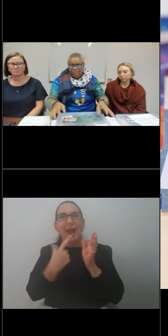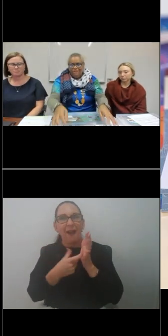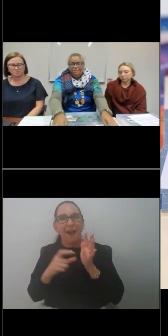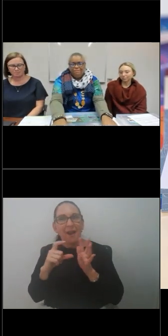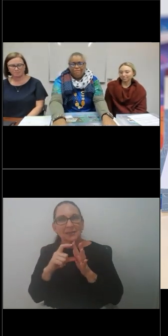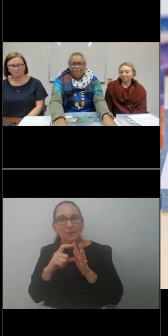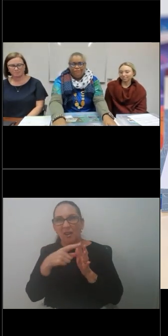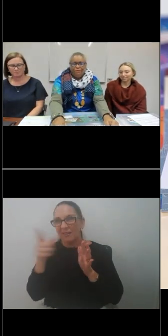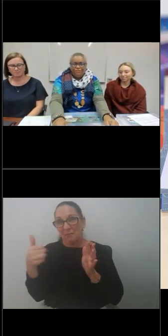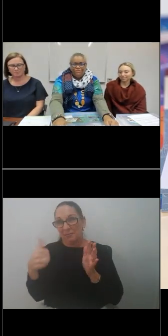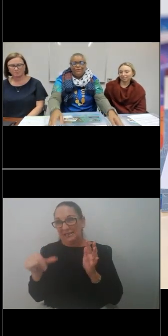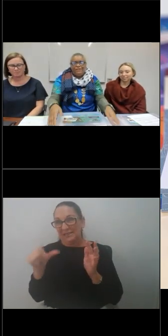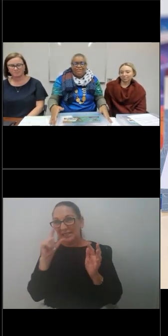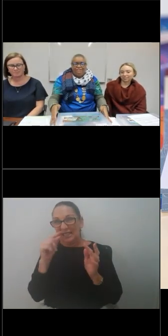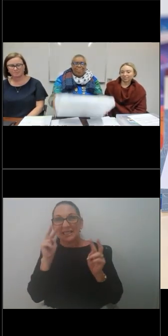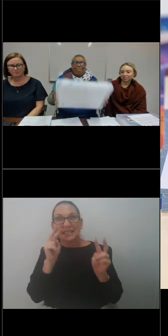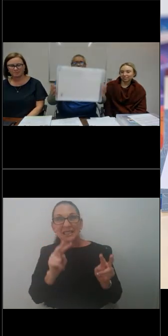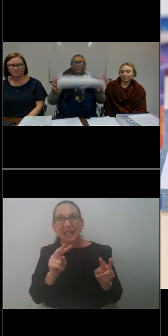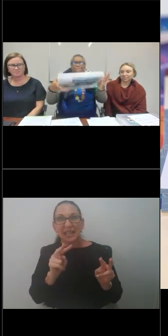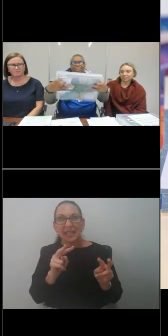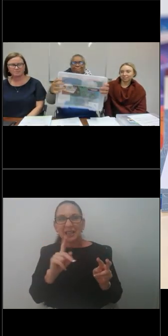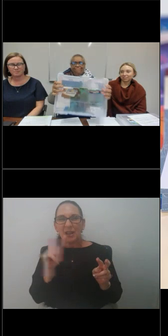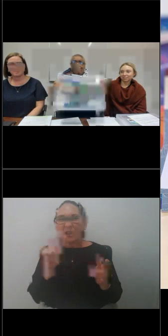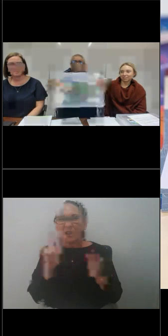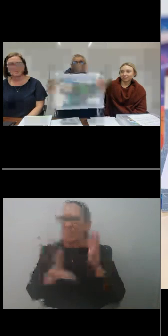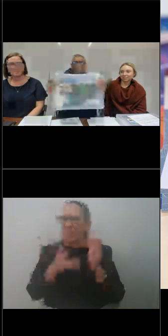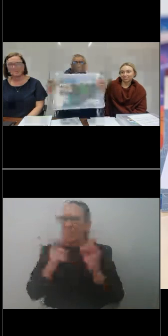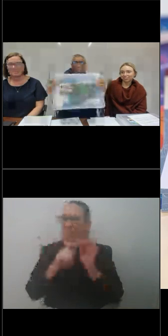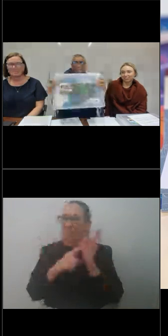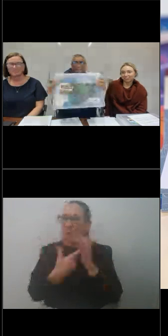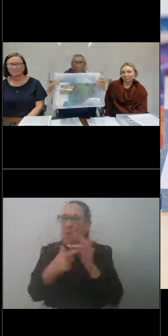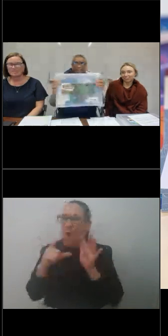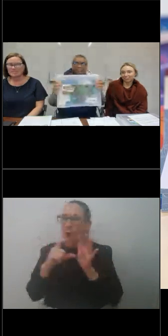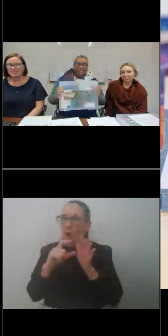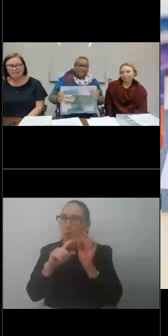do you mean by Blurred Borders and what is it well that's what it looks like physically it's a set of